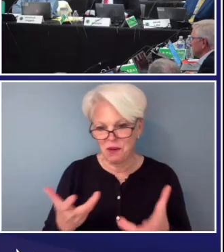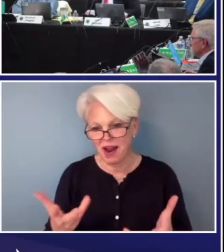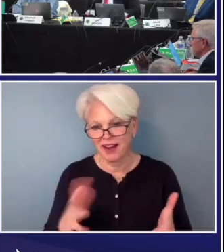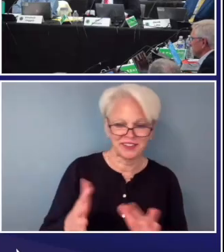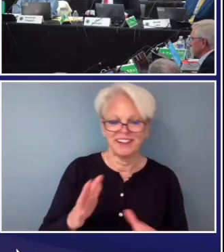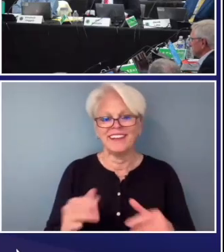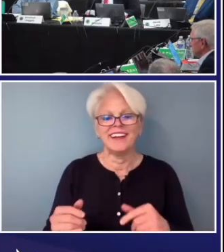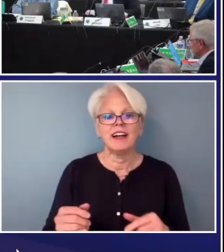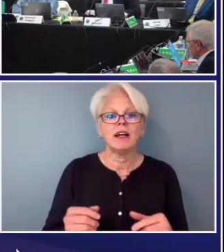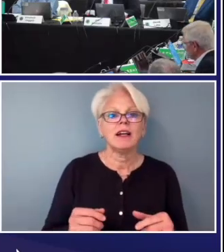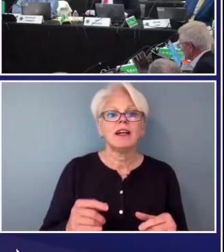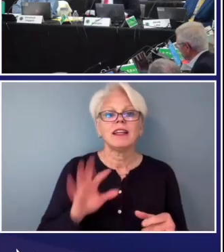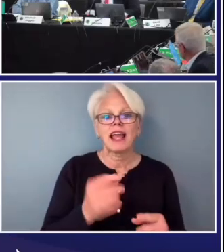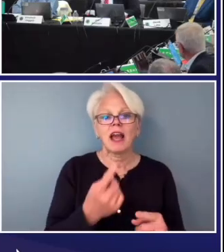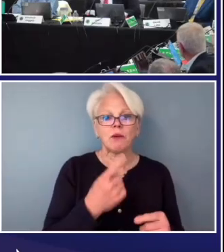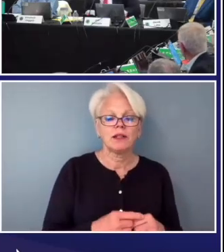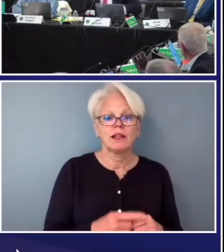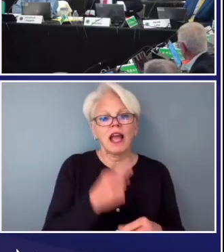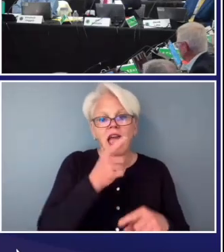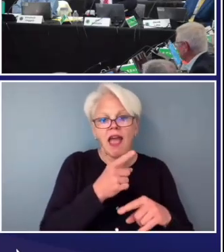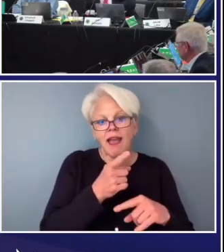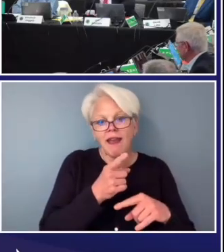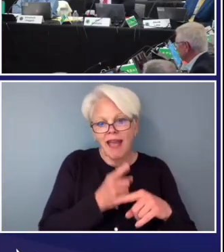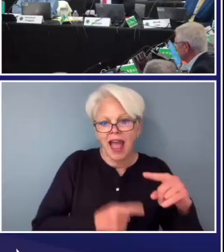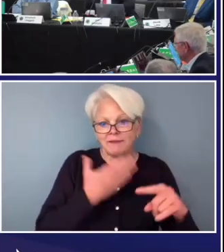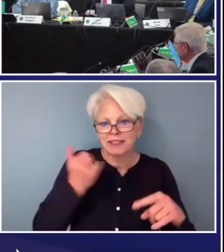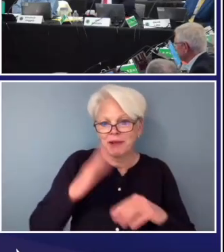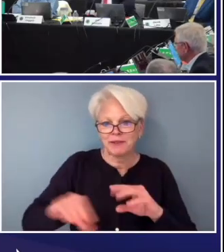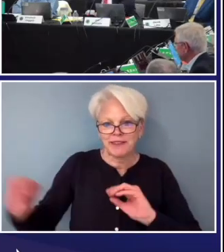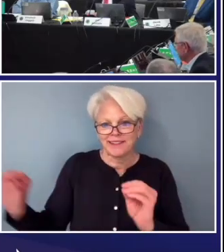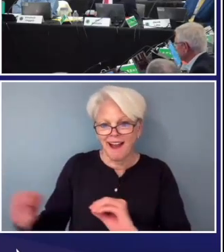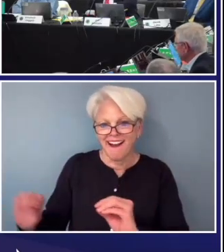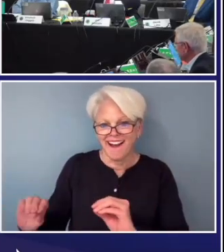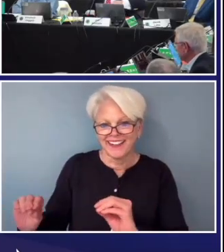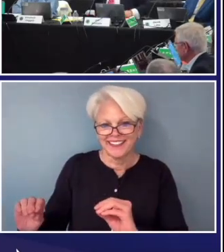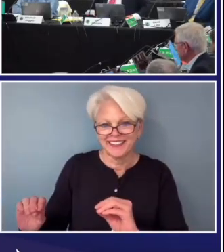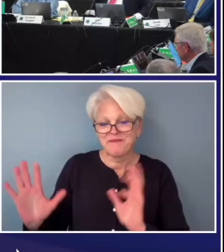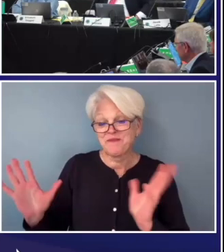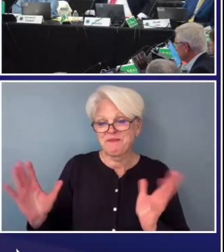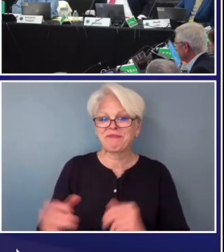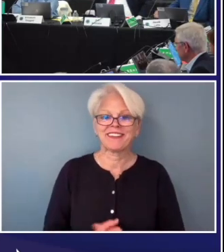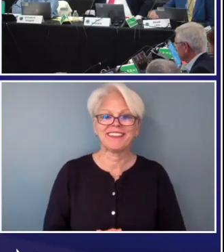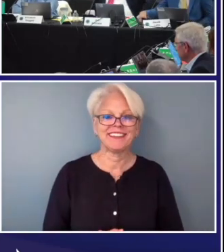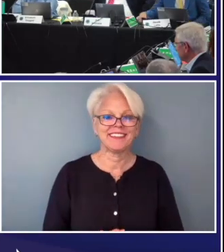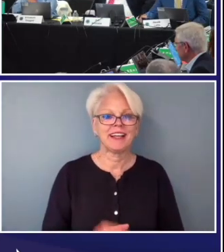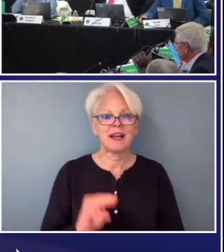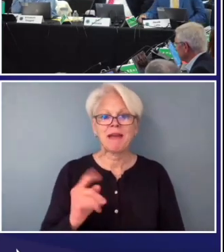you know, um, half a loaf is better than no loaf at all. Magnus, I'm pleased to give you the floor.